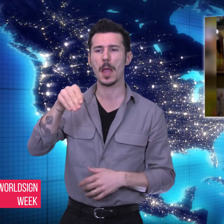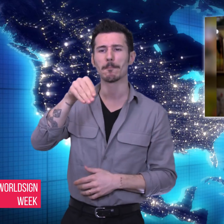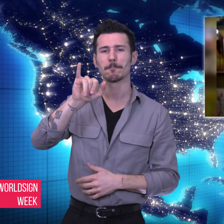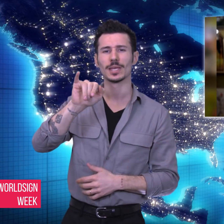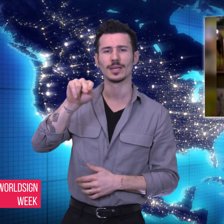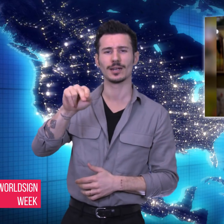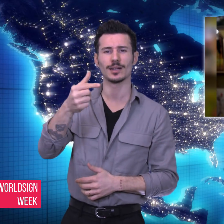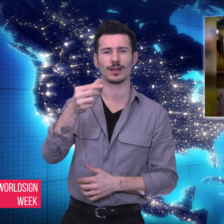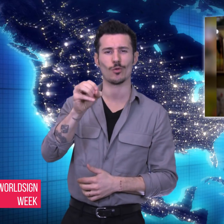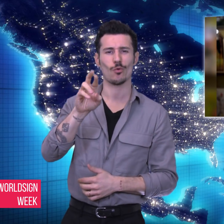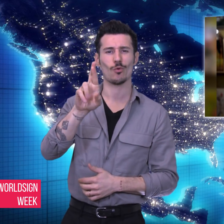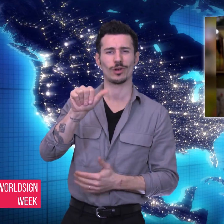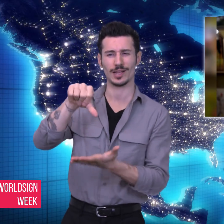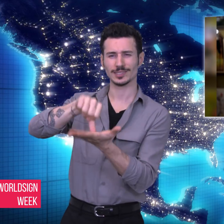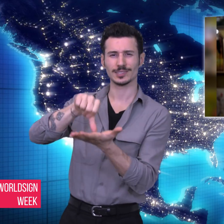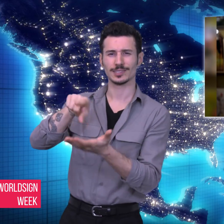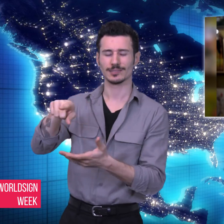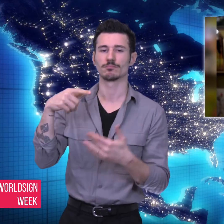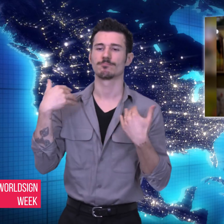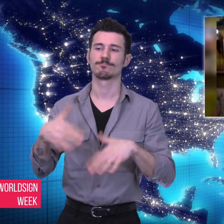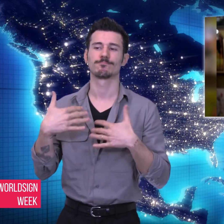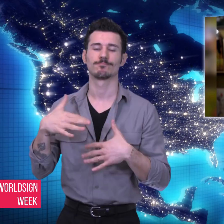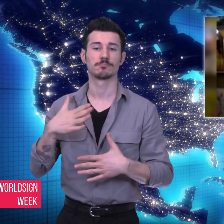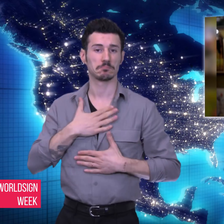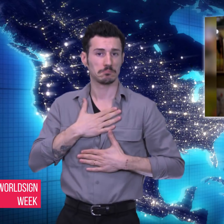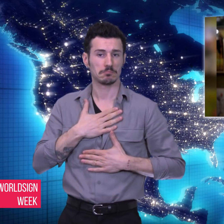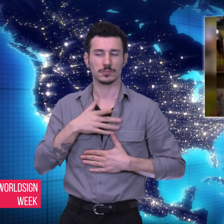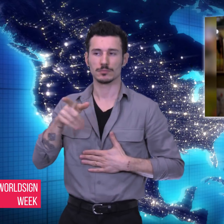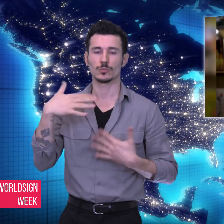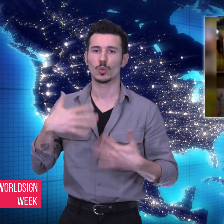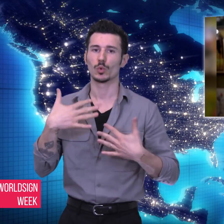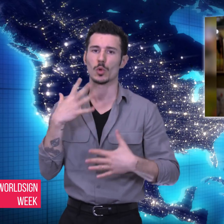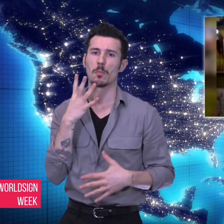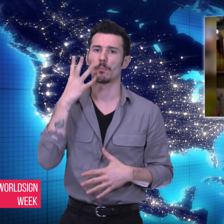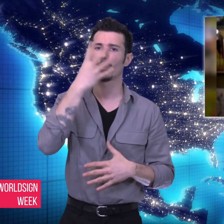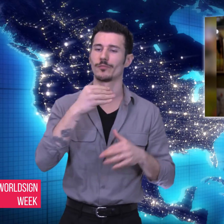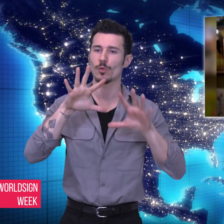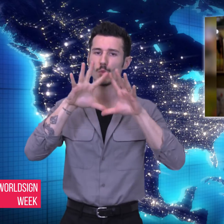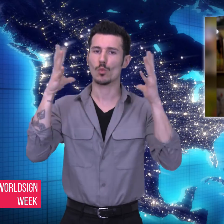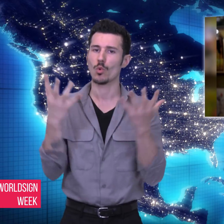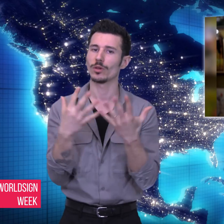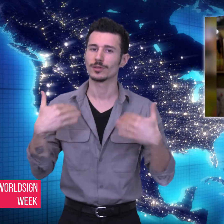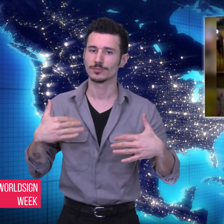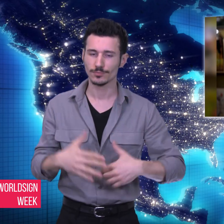Yousafzai tweeted that Mingora “was the most beautiful